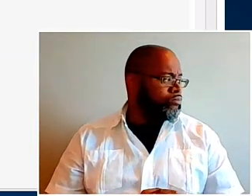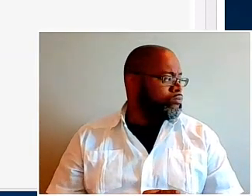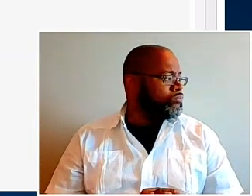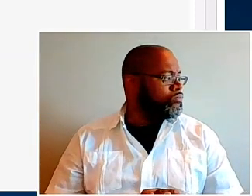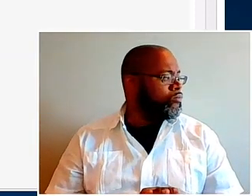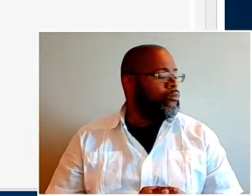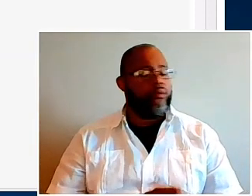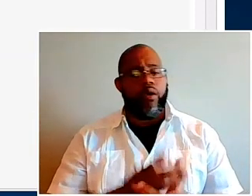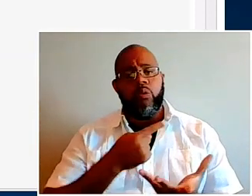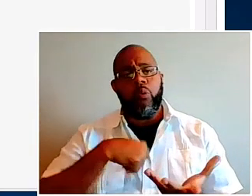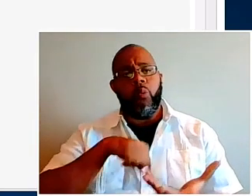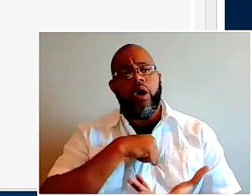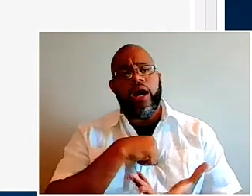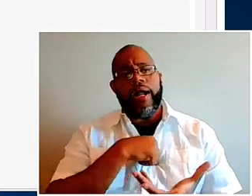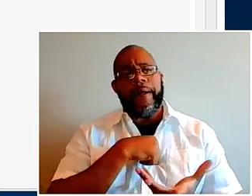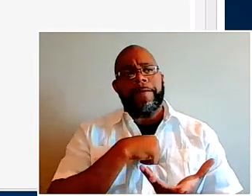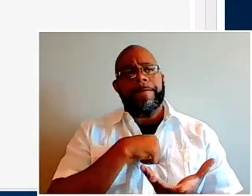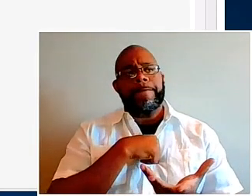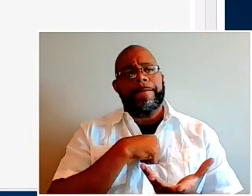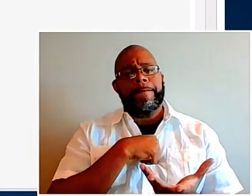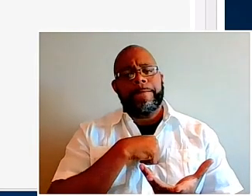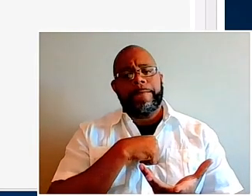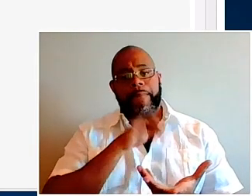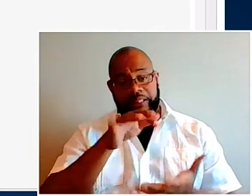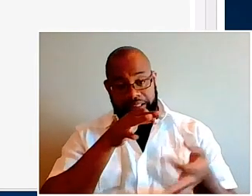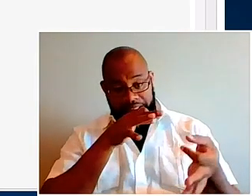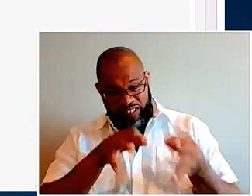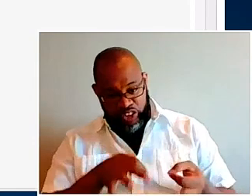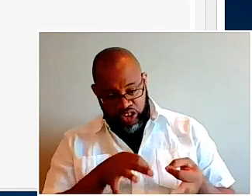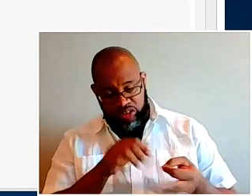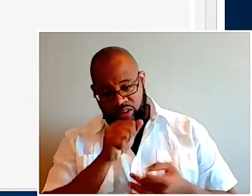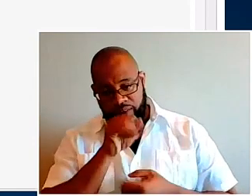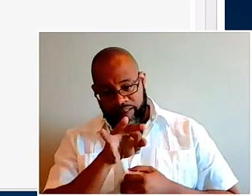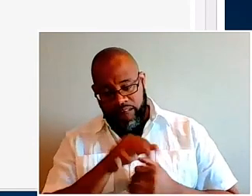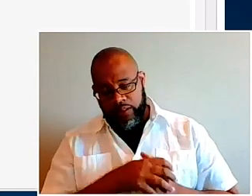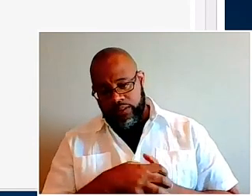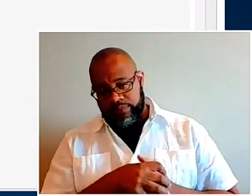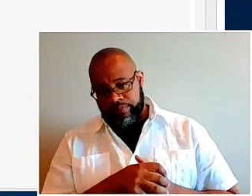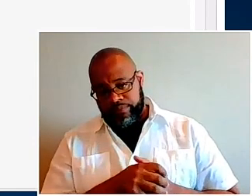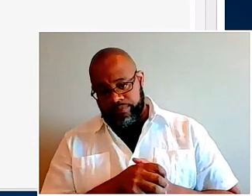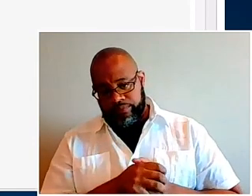This is the definition of a state